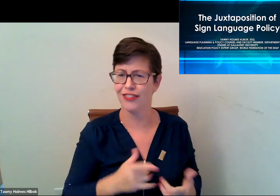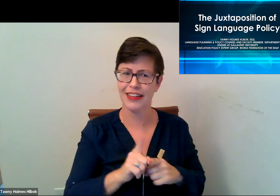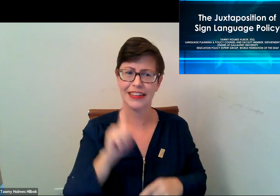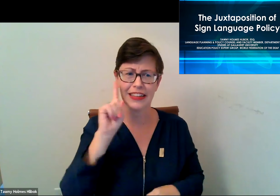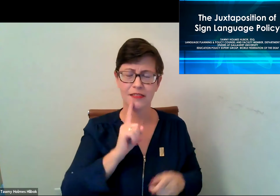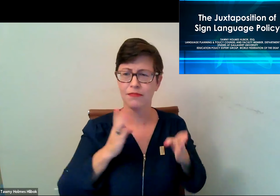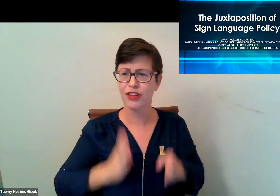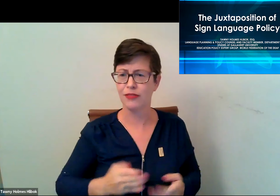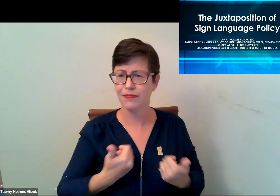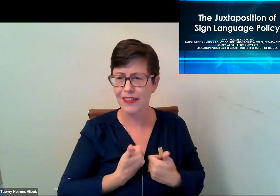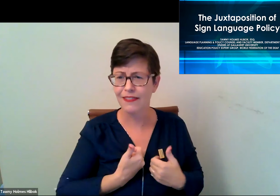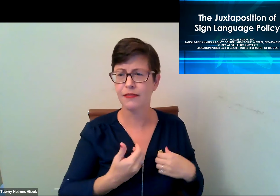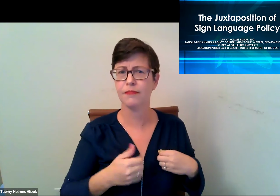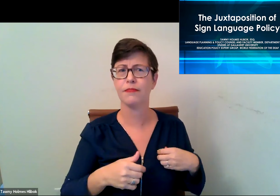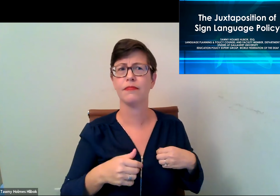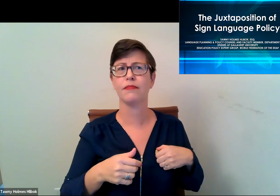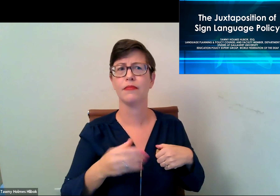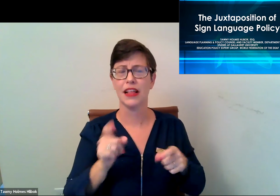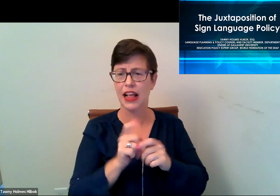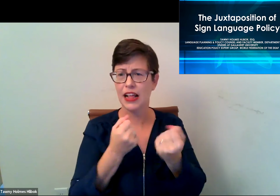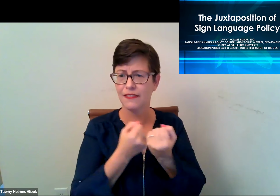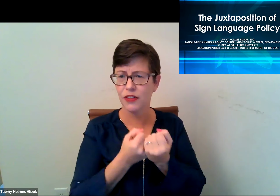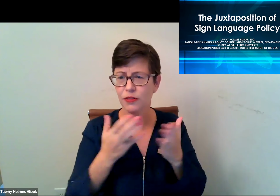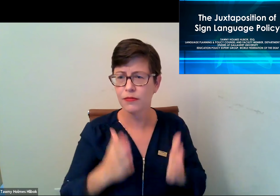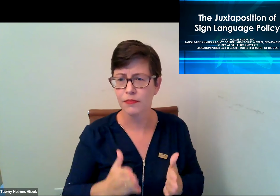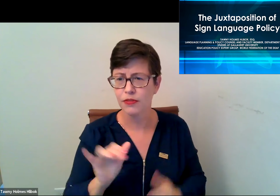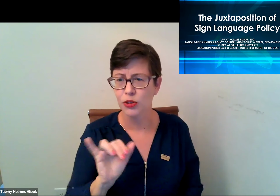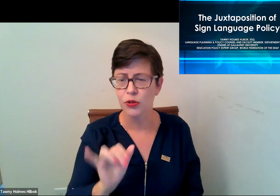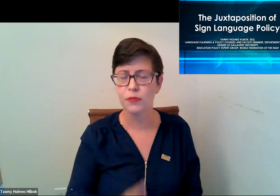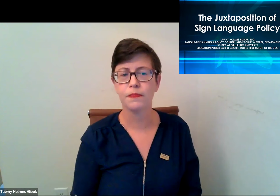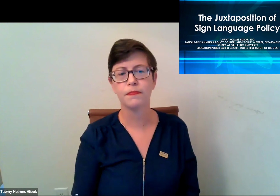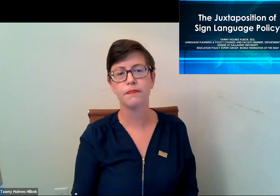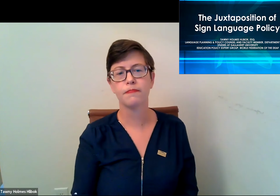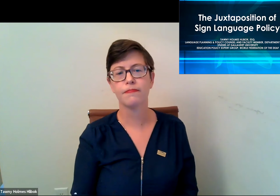this topic that's very near and dear to my heart as a deaf person as an advocate as well.